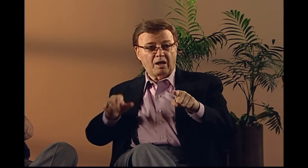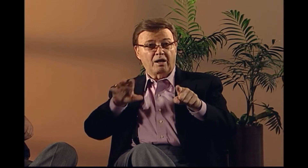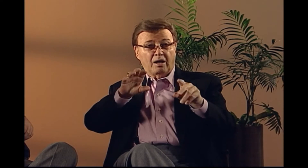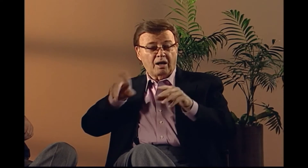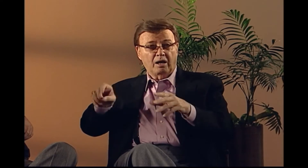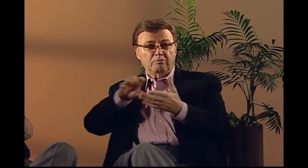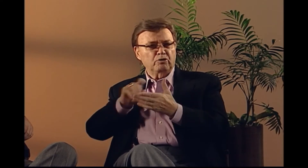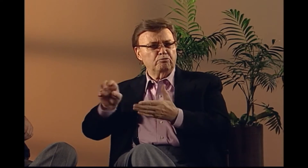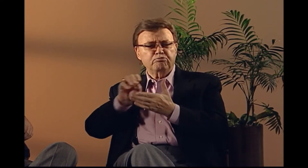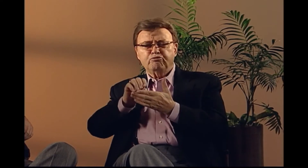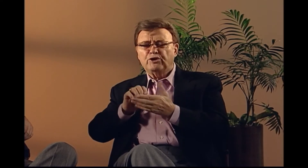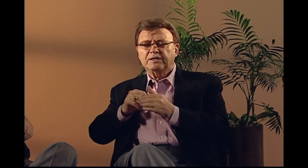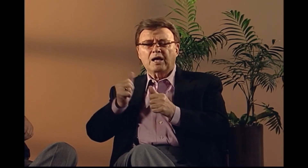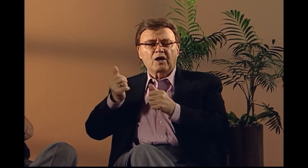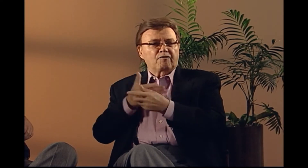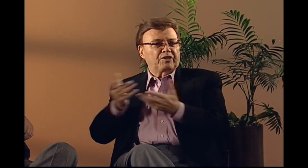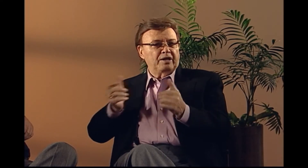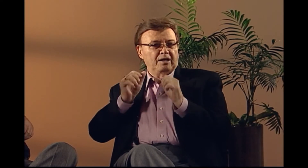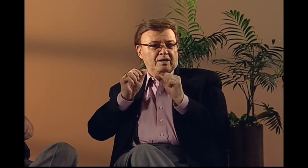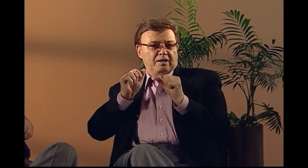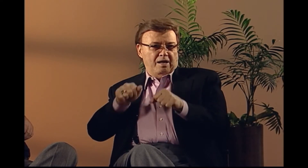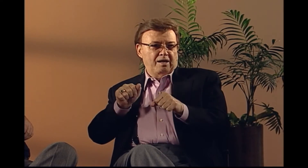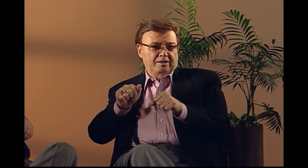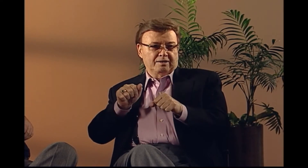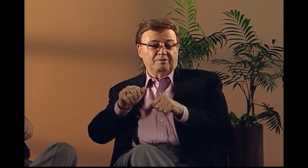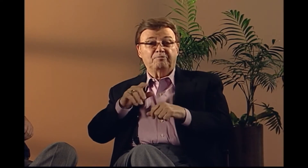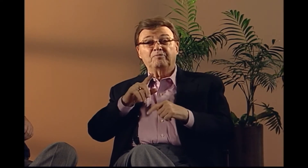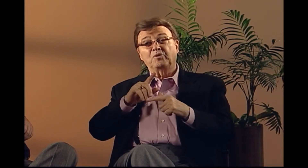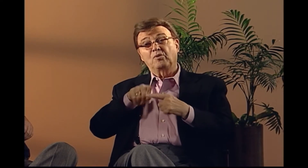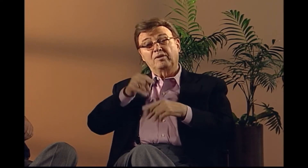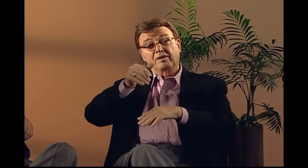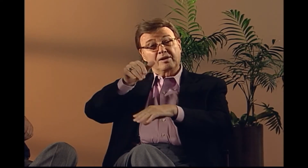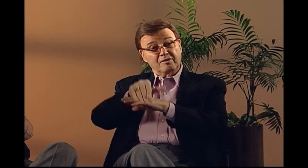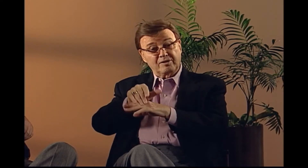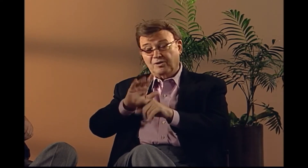and I said hey, capture this idea. Capture this. And he recorded everything that he could.